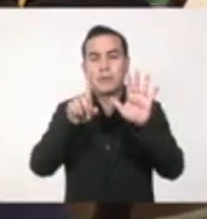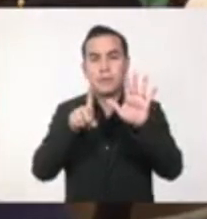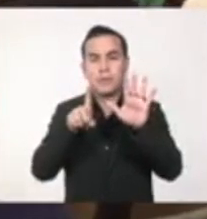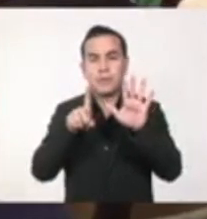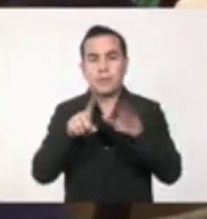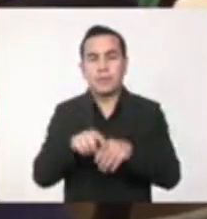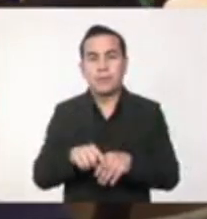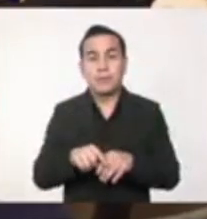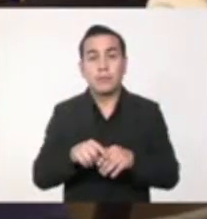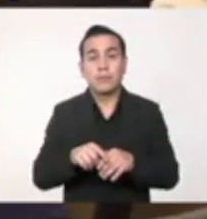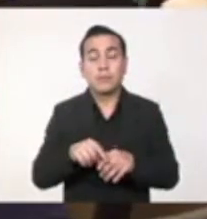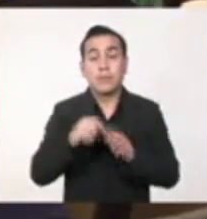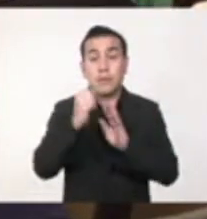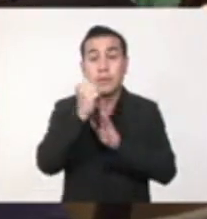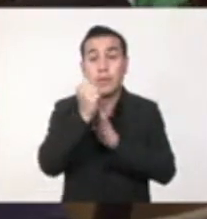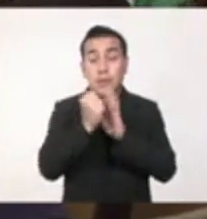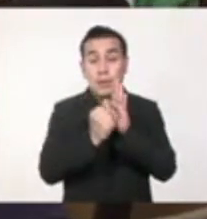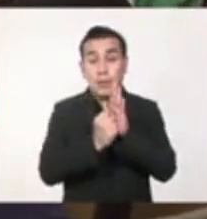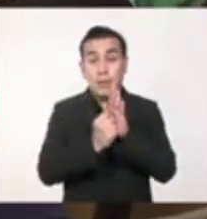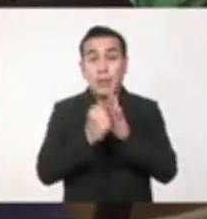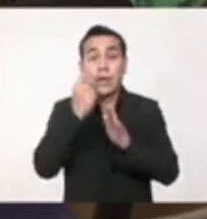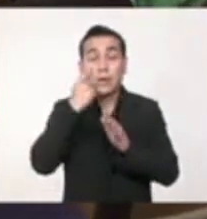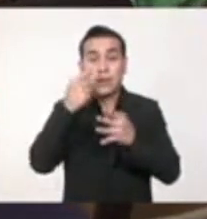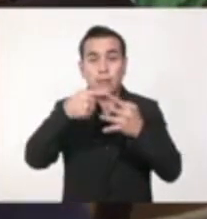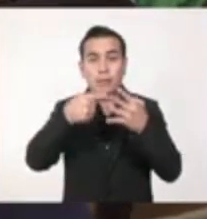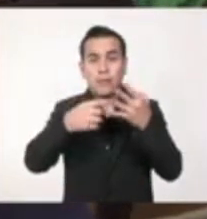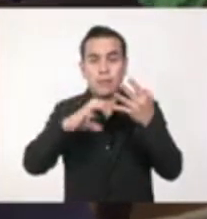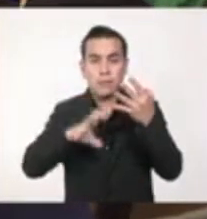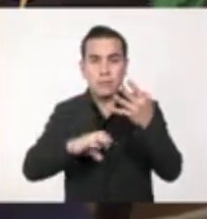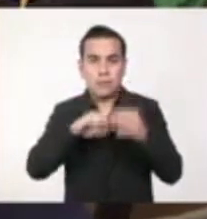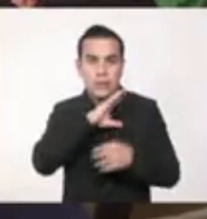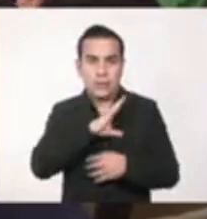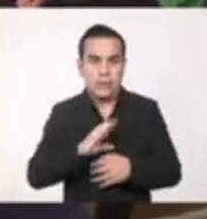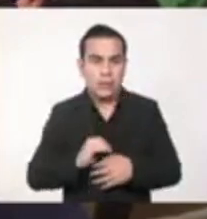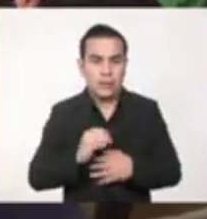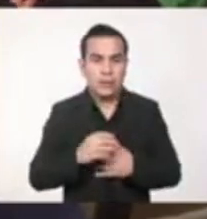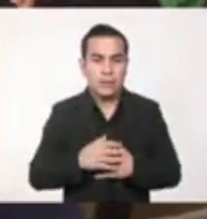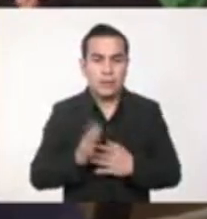one hundred and eighty-six of the Constitution of El Salvador, which is the one we have to follow, well , you can have my mirror,